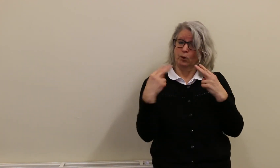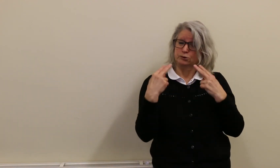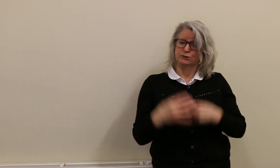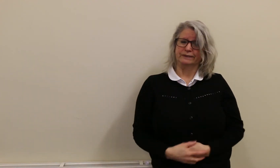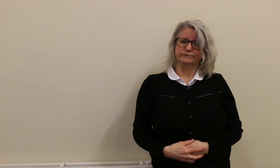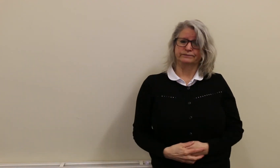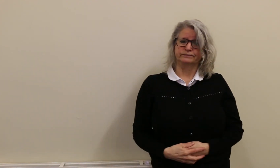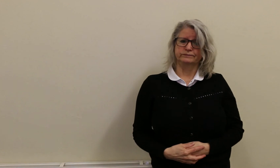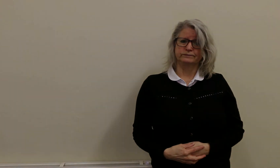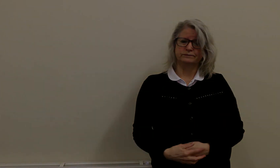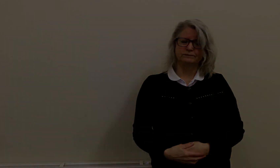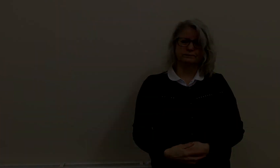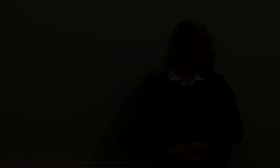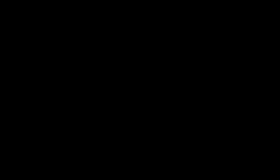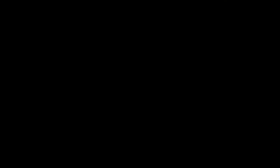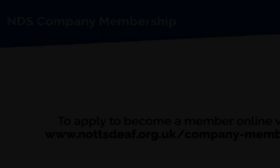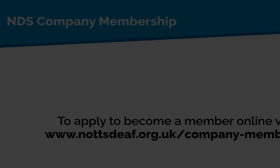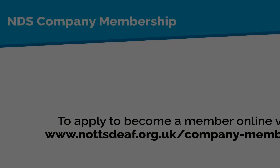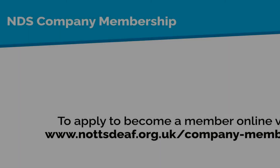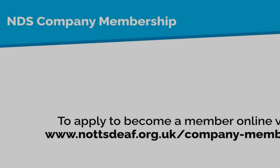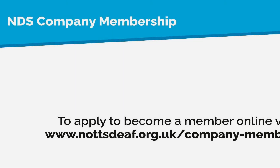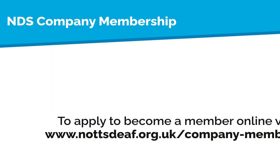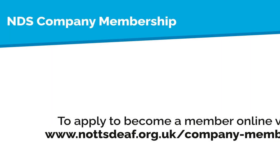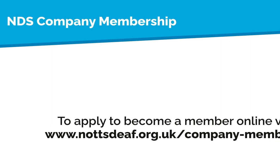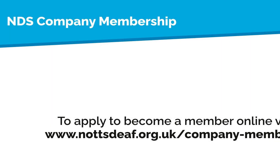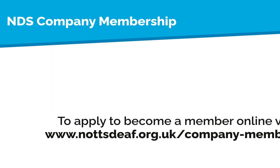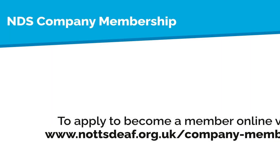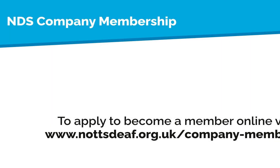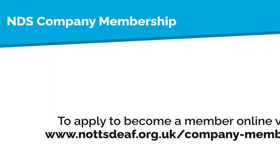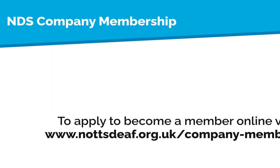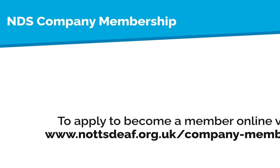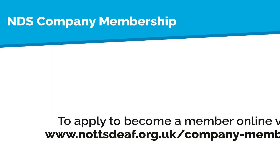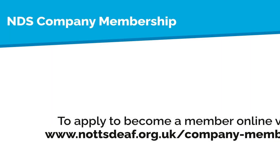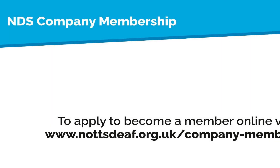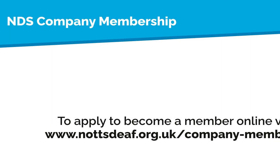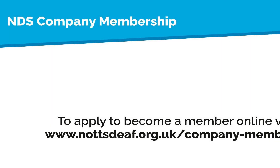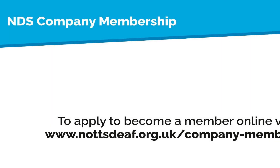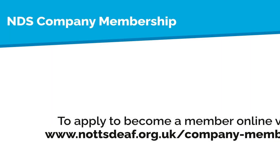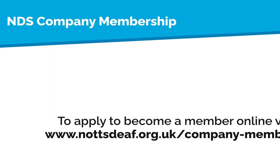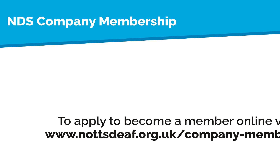Thank you for watching.